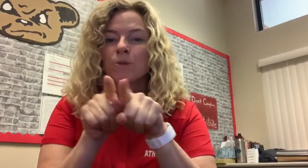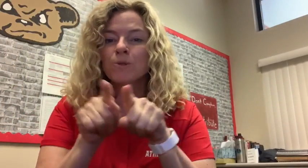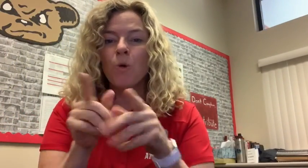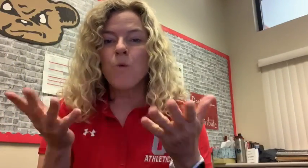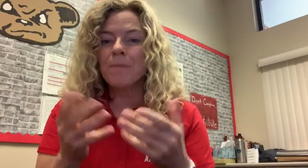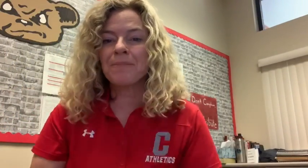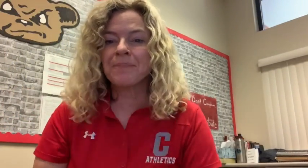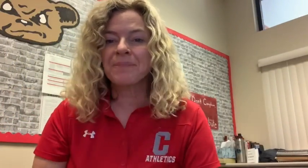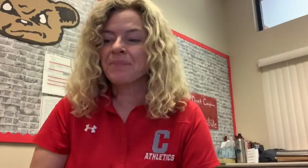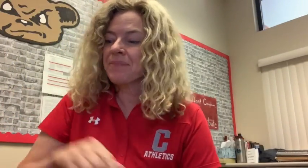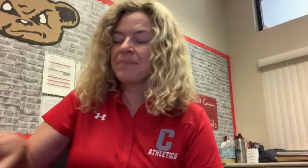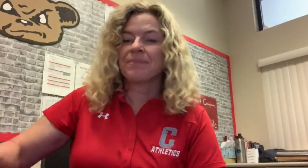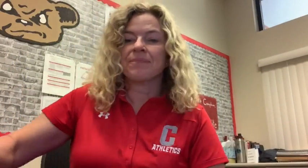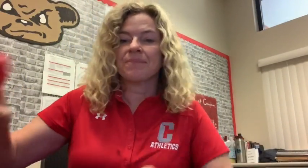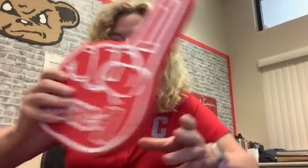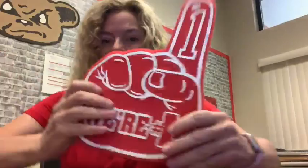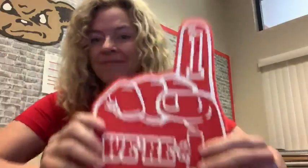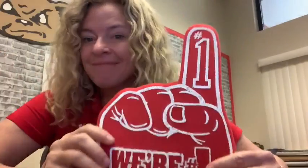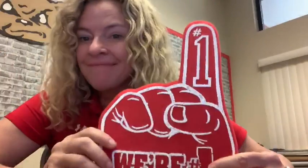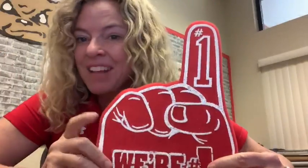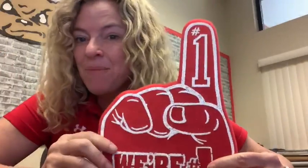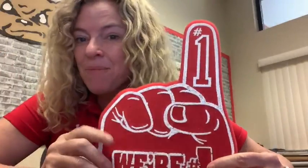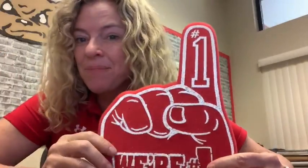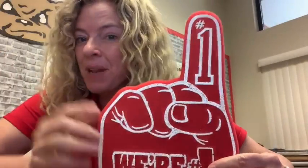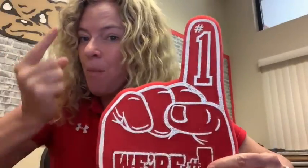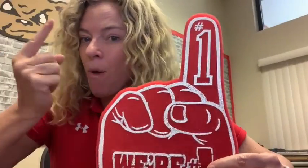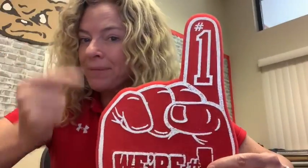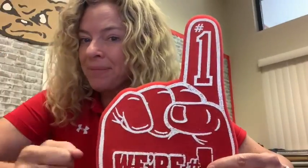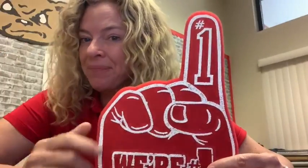Also. You are number one.